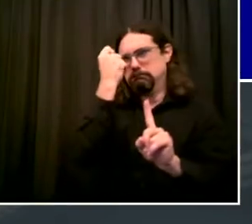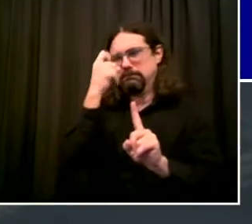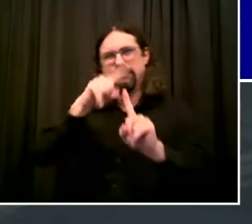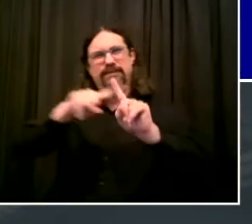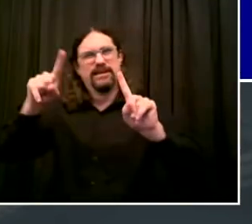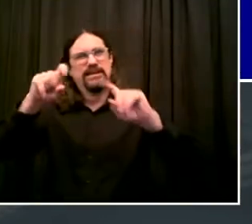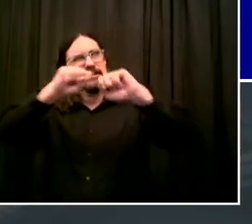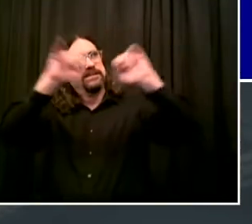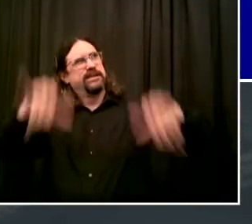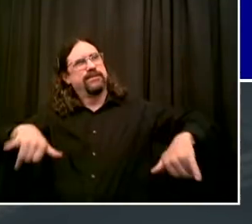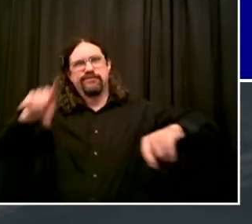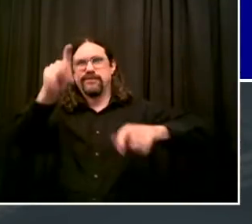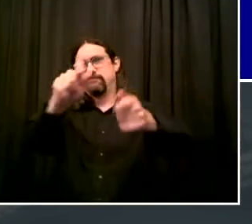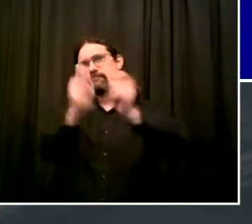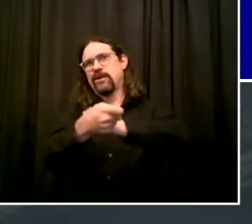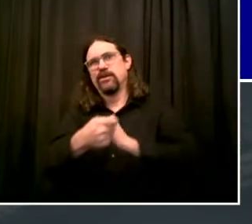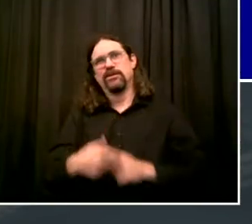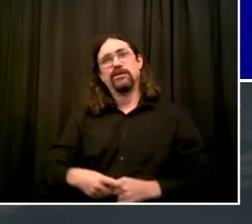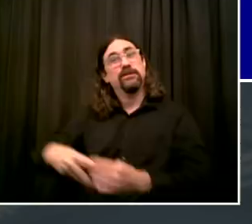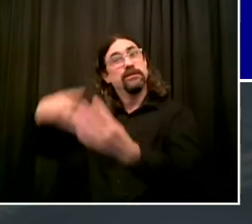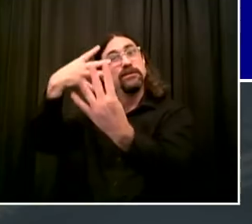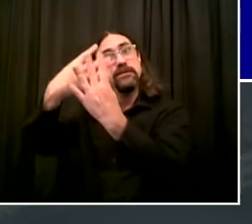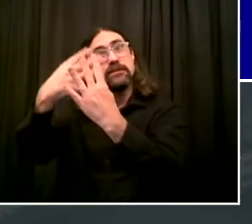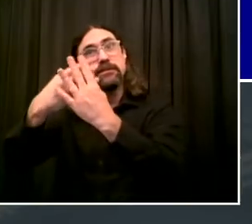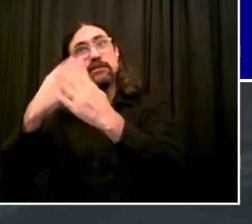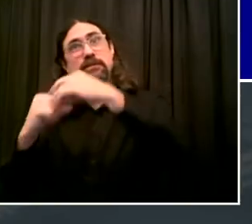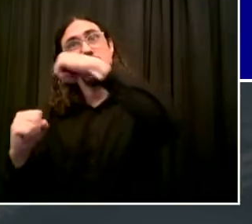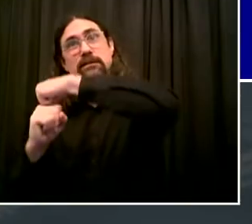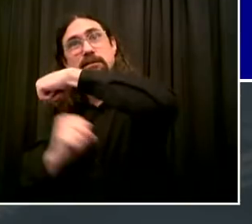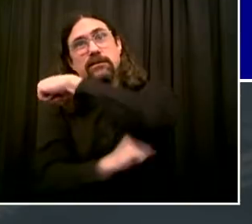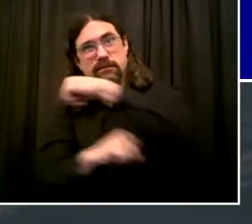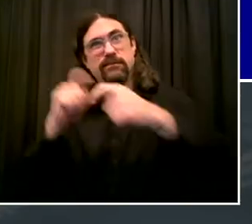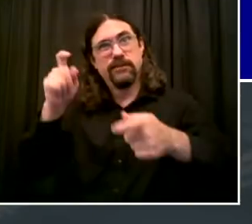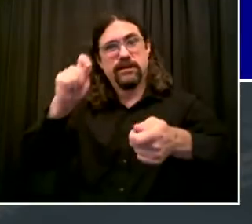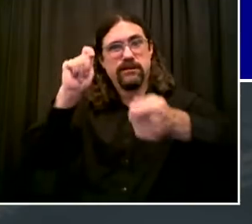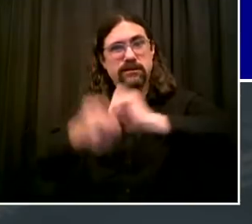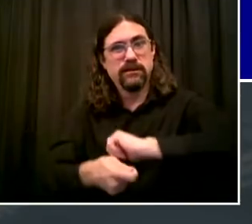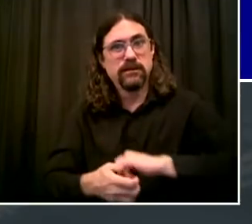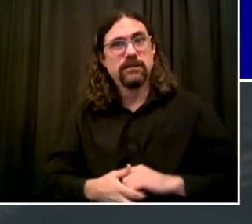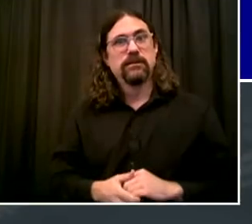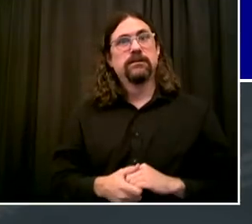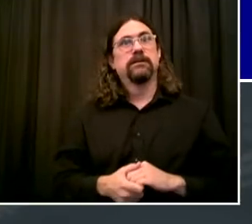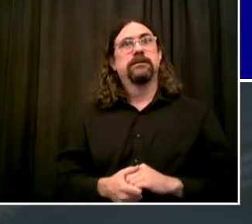ARE INCARCERATED IN OUR SYSTEM ARE HANDLED AND WE NEED TO MAKE SURE THEY ARE SAFE. SO EFFECTIVE IMMEDIATELY,